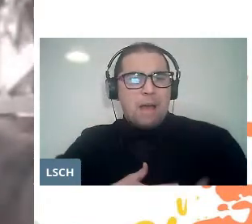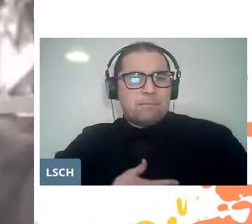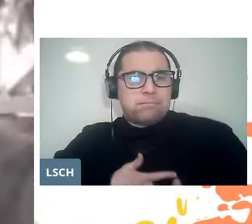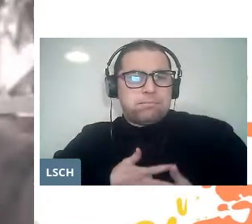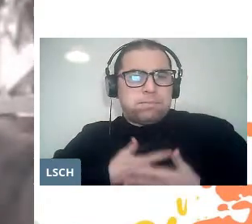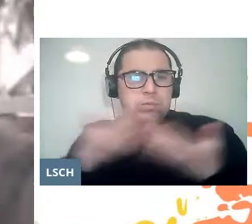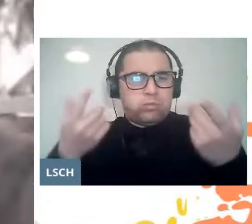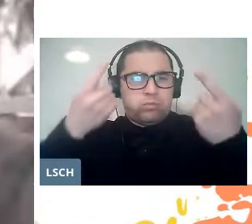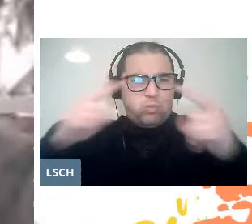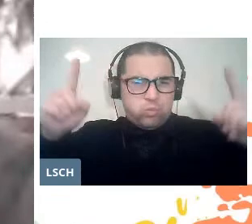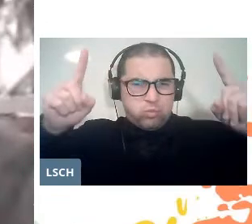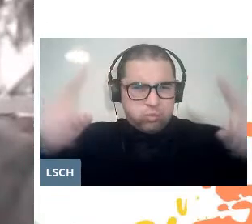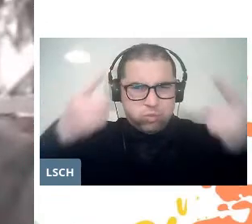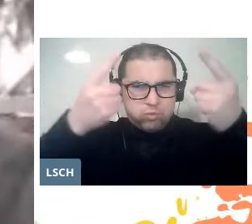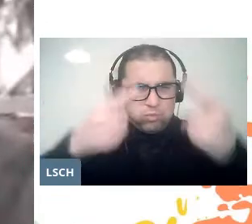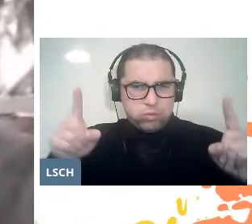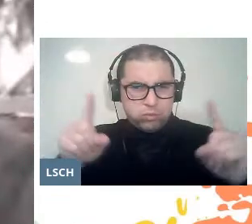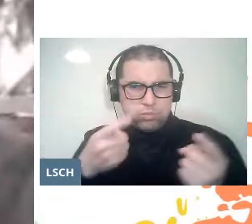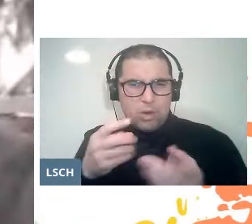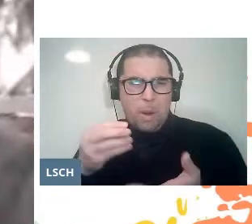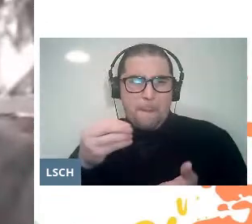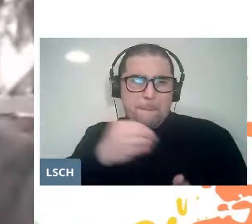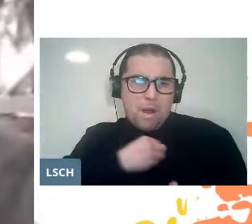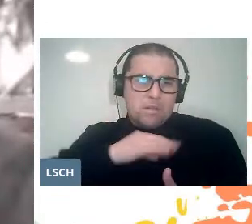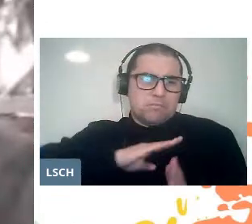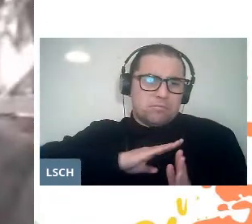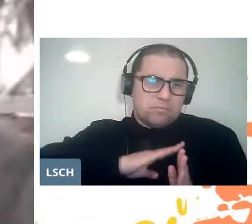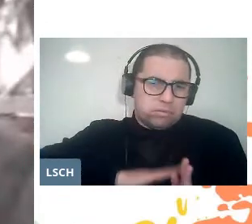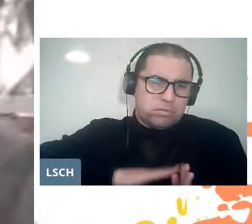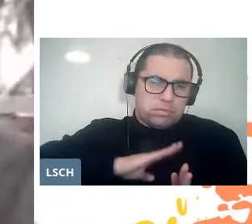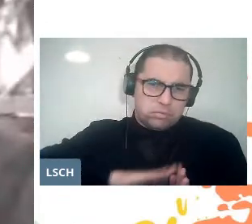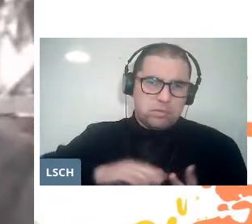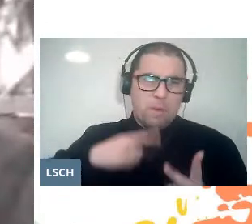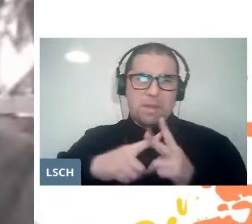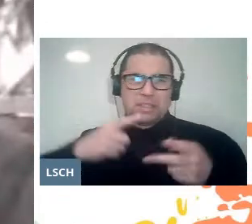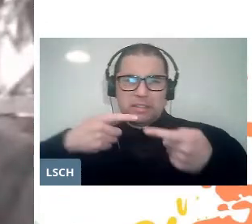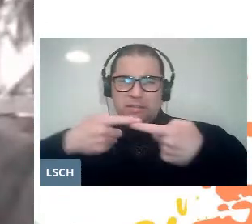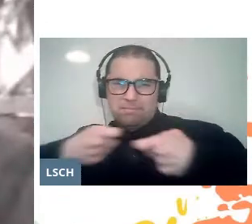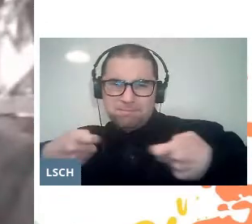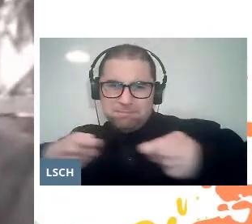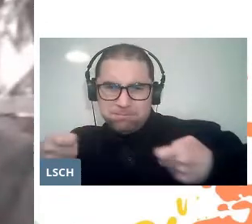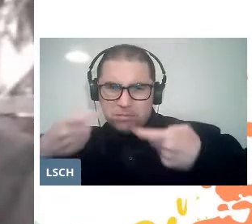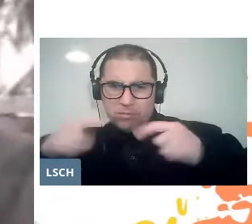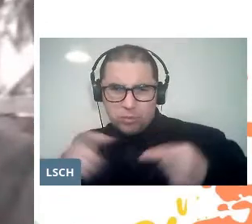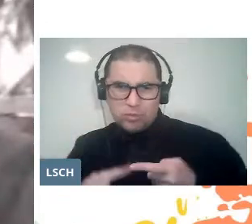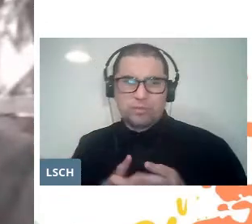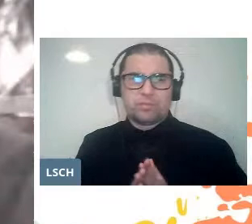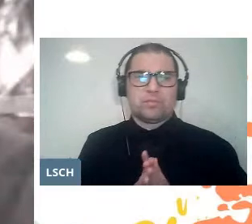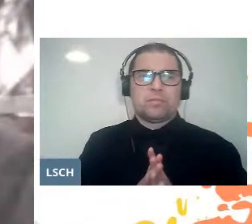marked by melancholy, strong harmonic tension, the forced tessitura of the wind instruments,